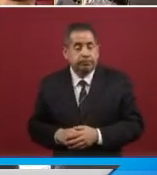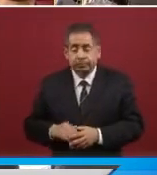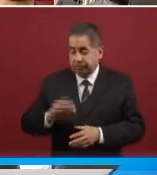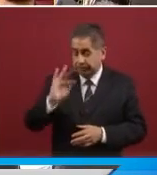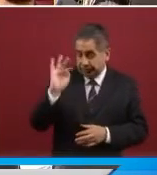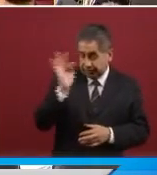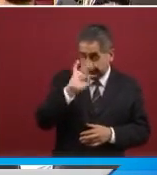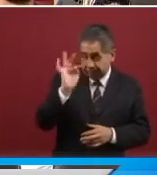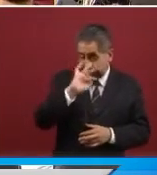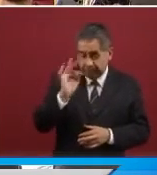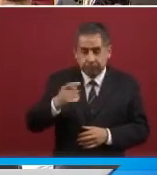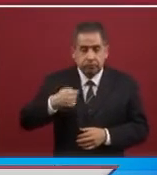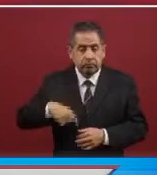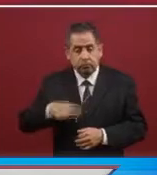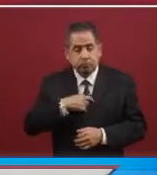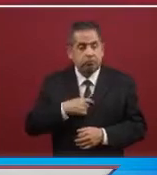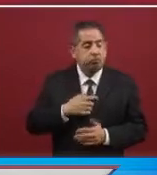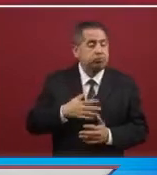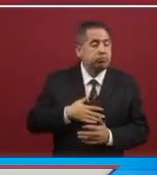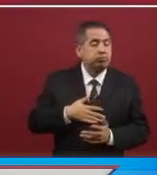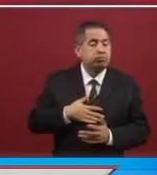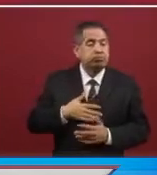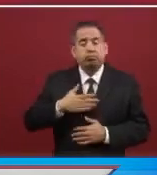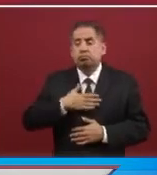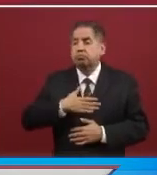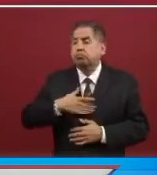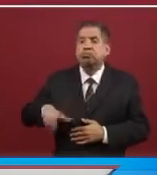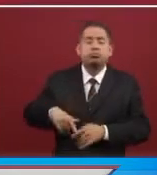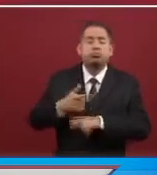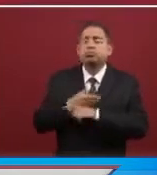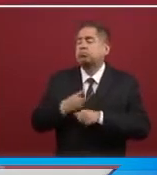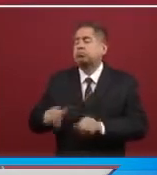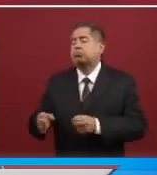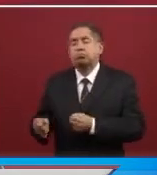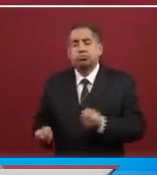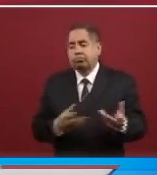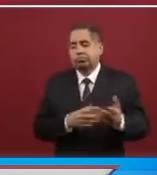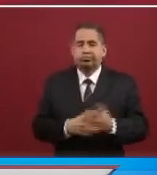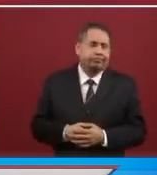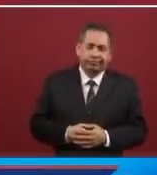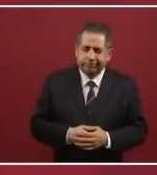That is why the solution is to attack the causes of this phenomenon by developing the Central American area